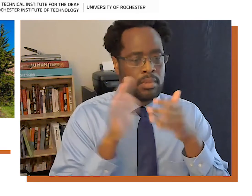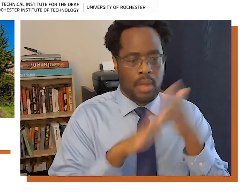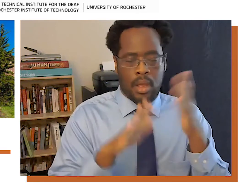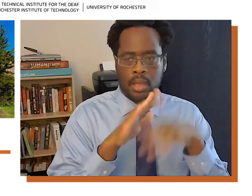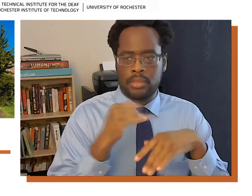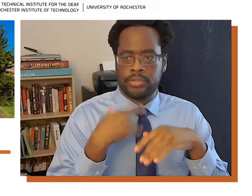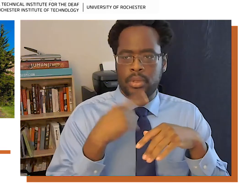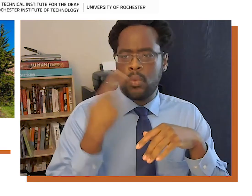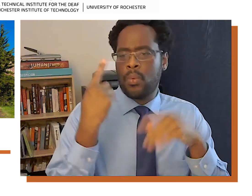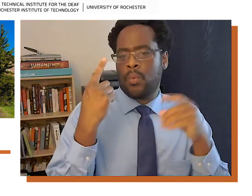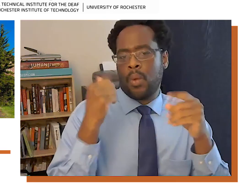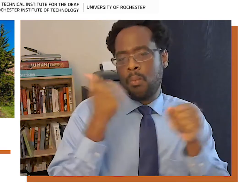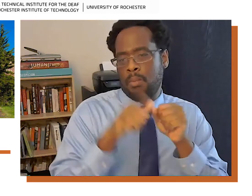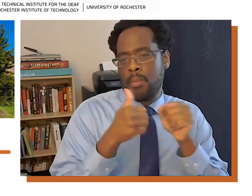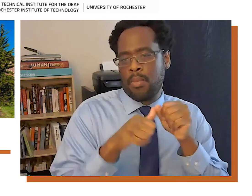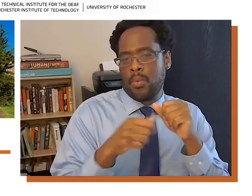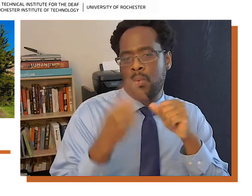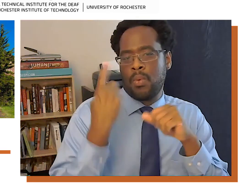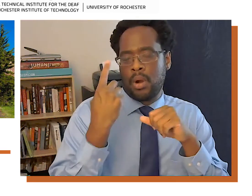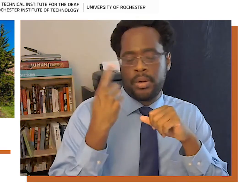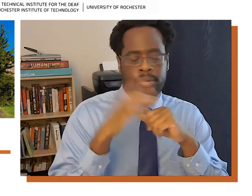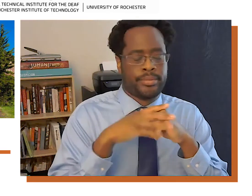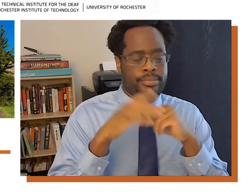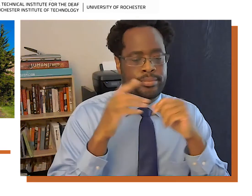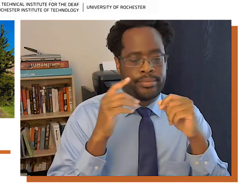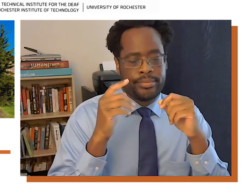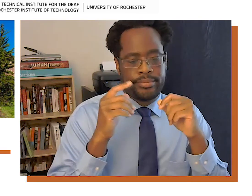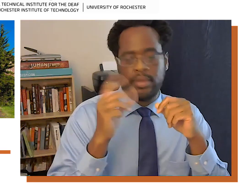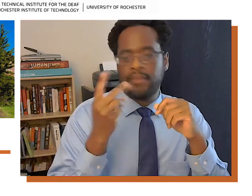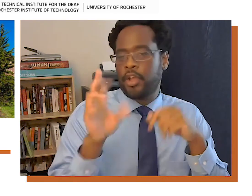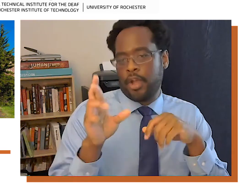and when I started college, I remember--